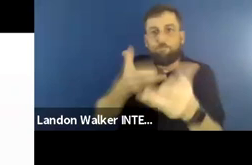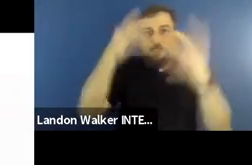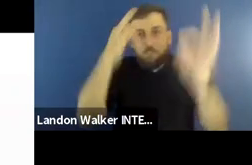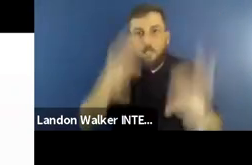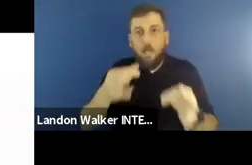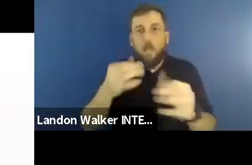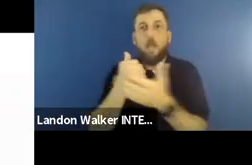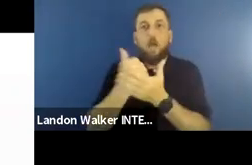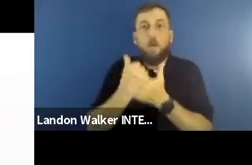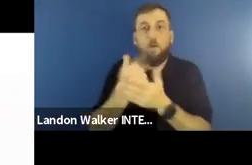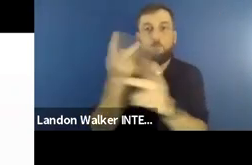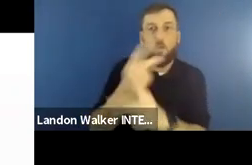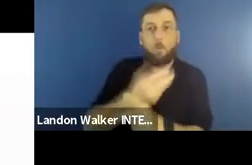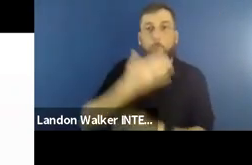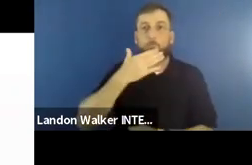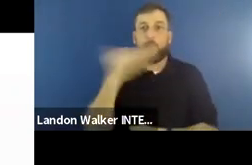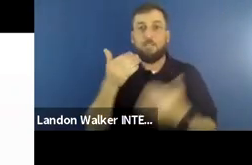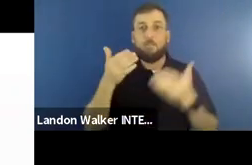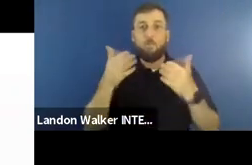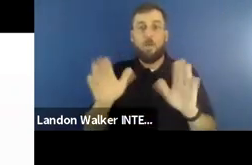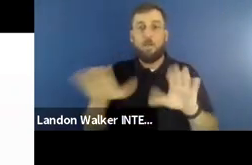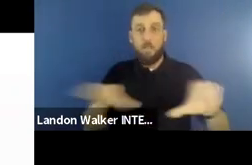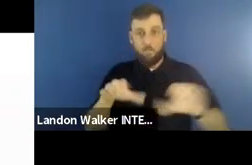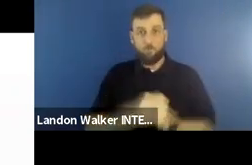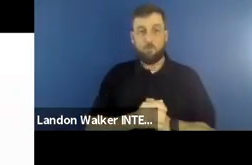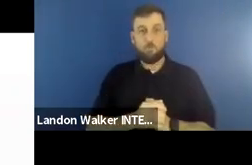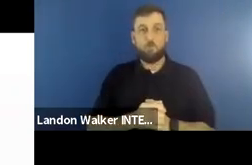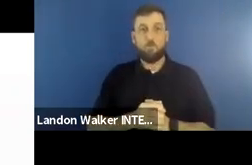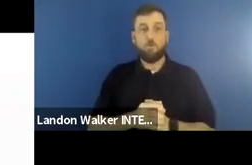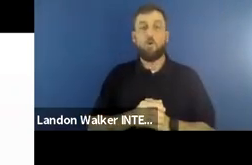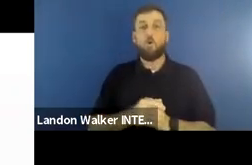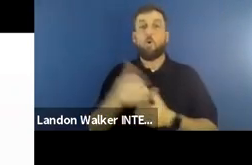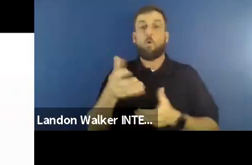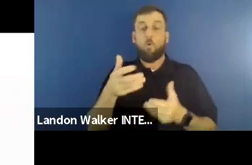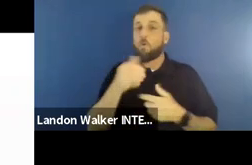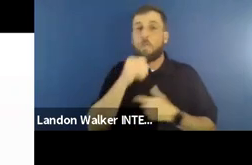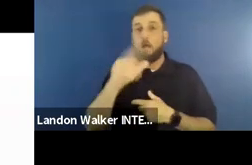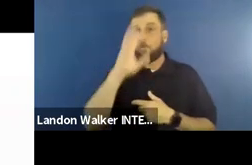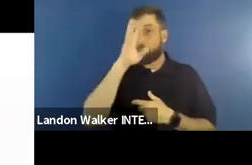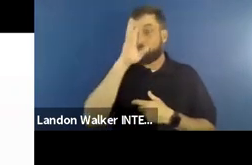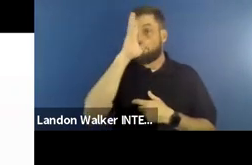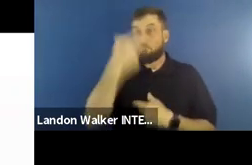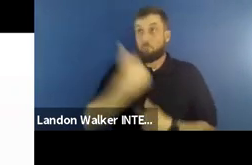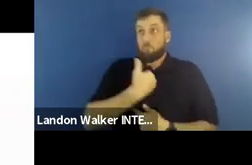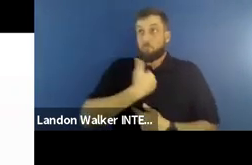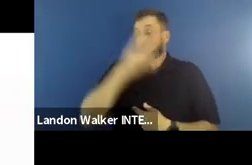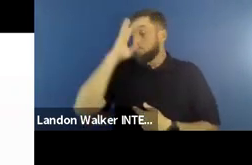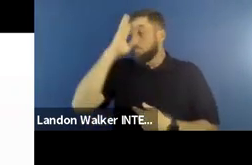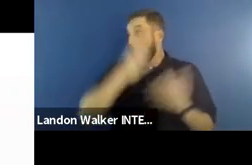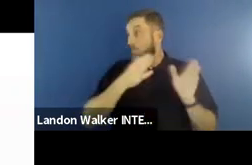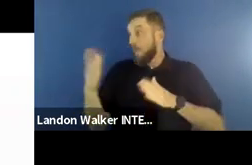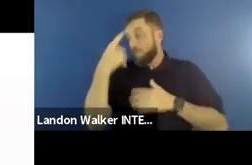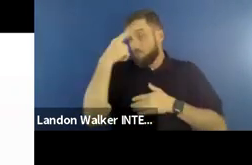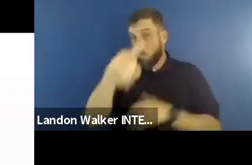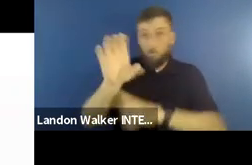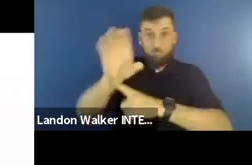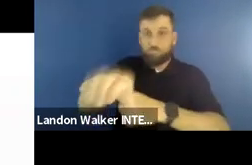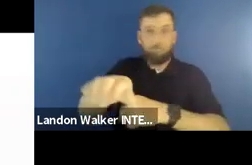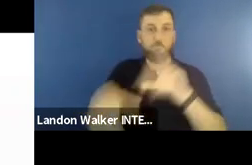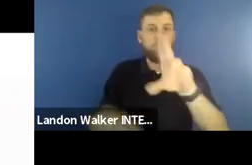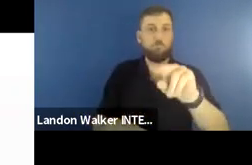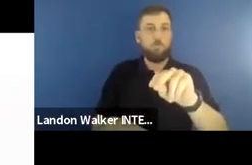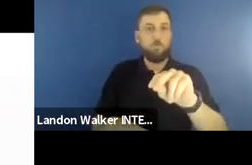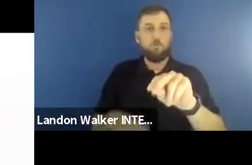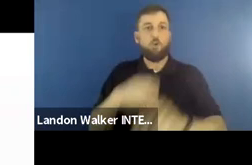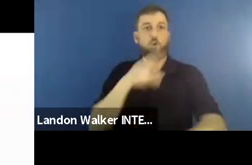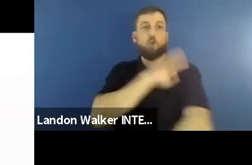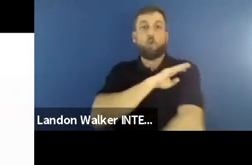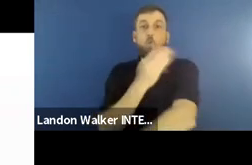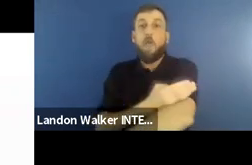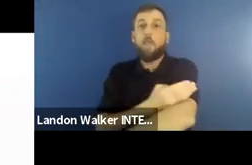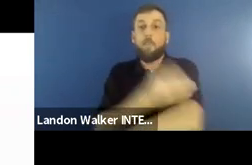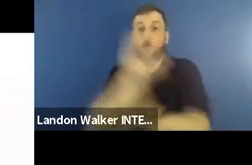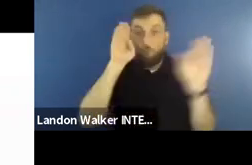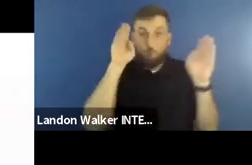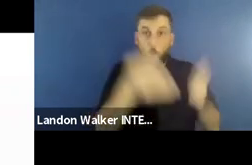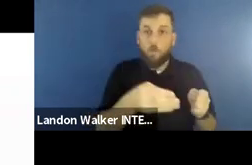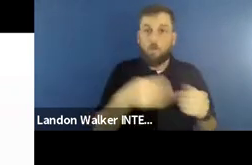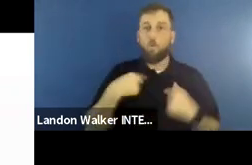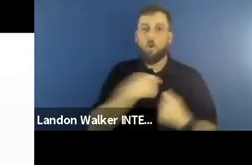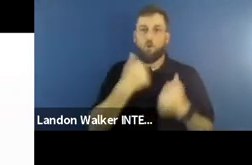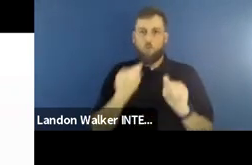up with their treatment plans and crisis plans and all those kinds of things. We work with them and we don't come up with the plan for them. So a strengths focus we always make sure that we talked to them about what are some things that you're good at